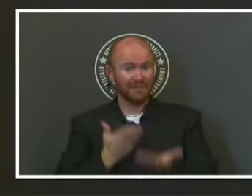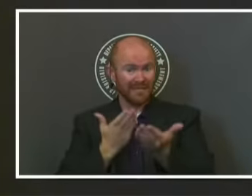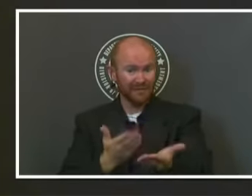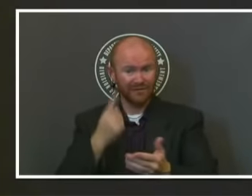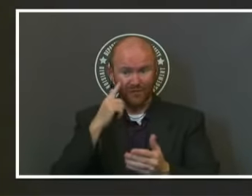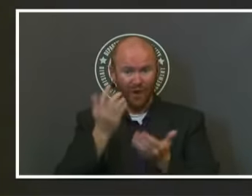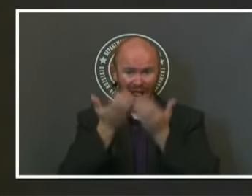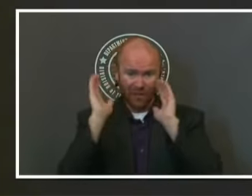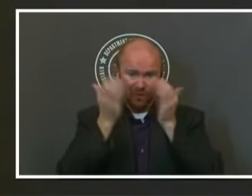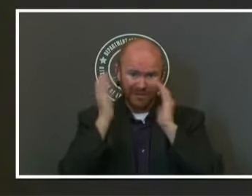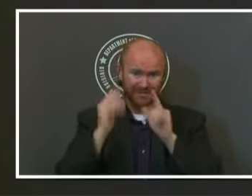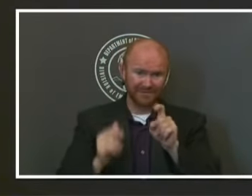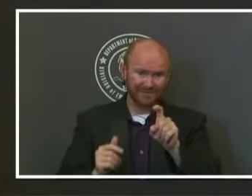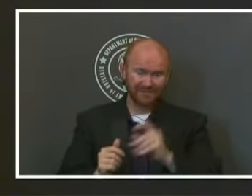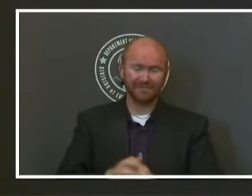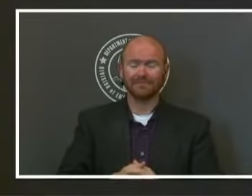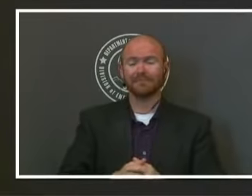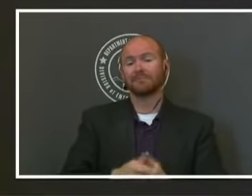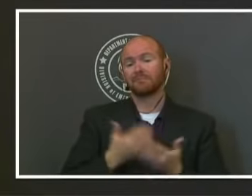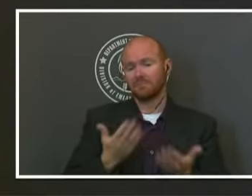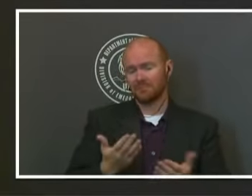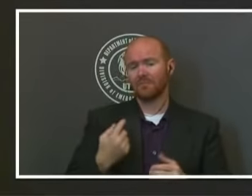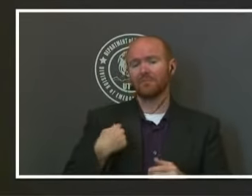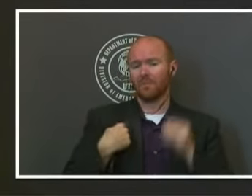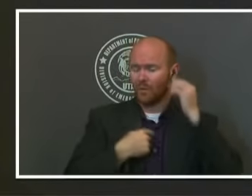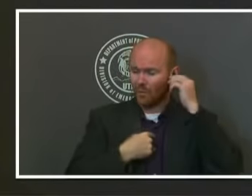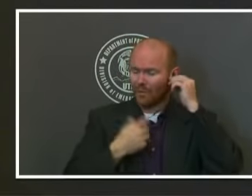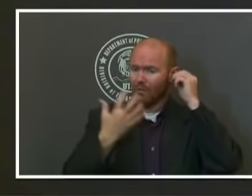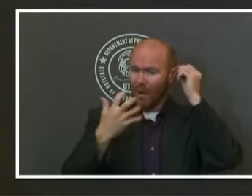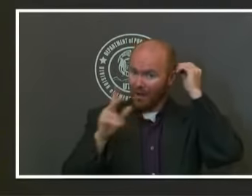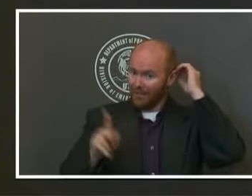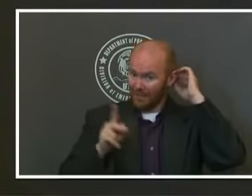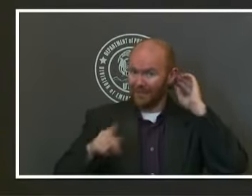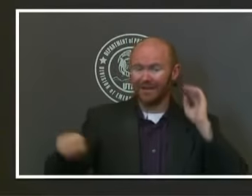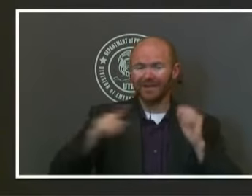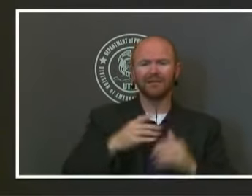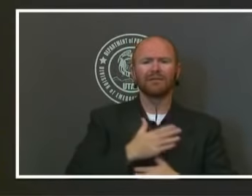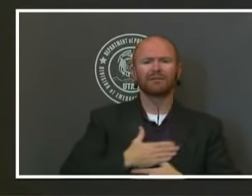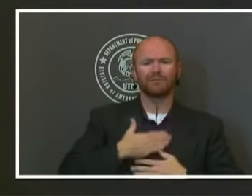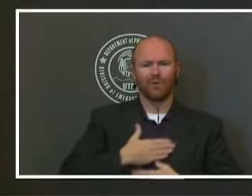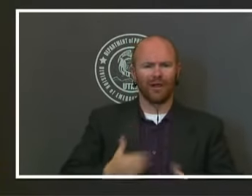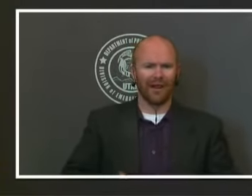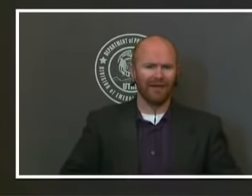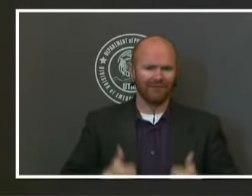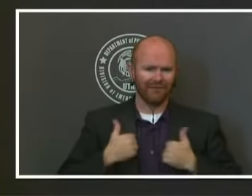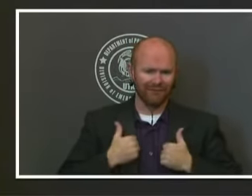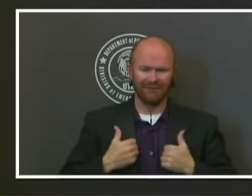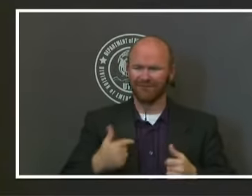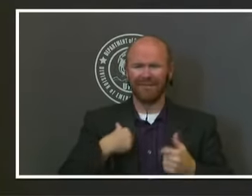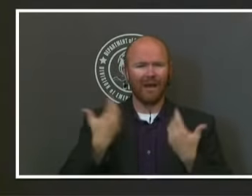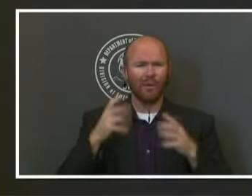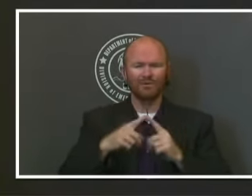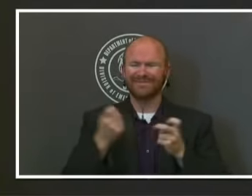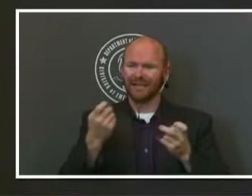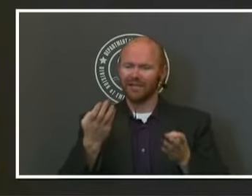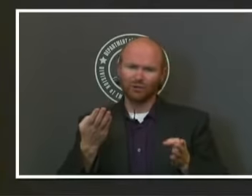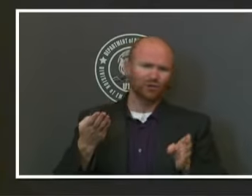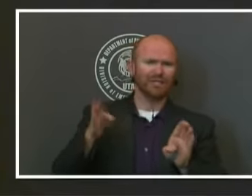well again we want people to enjoy life we don't to have